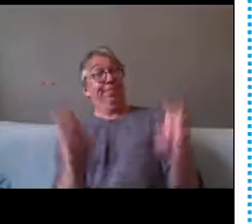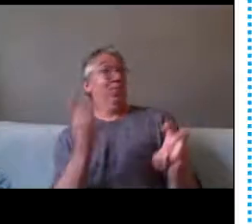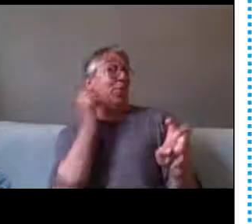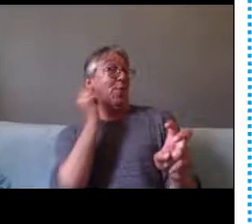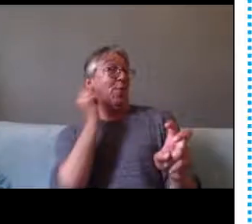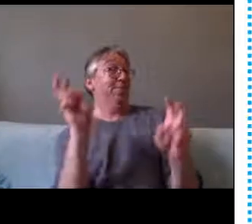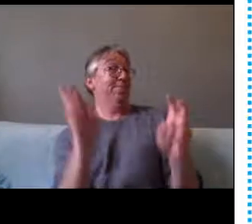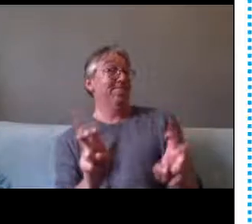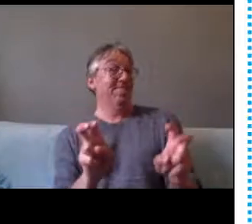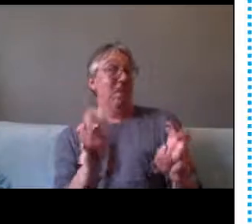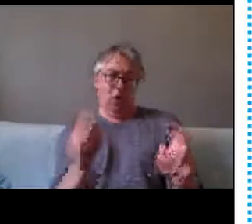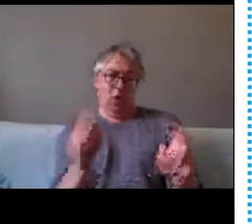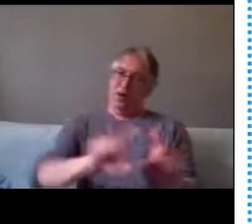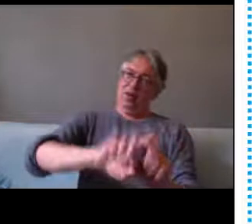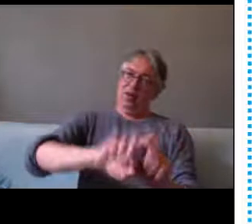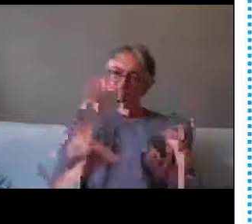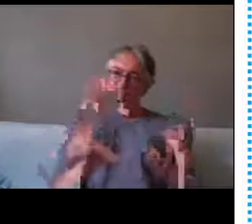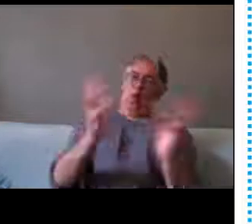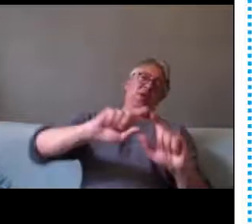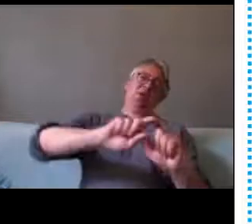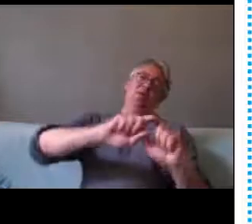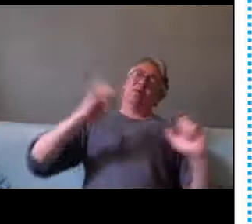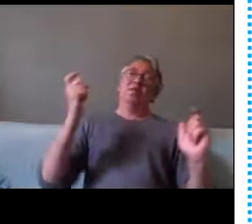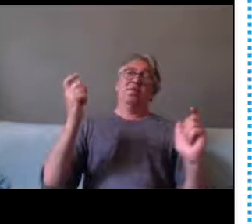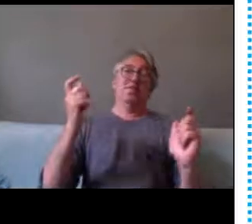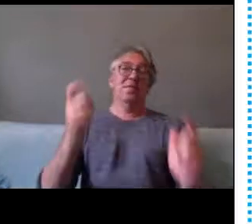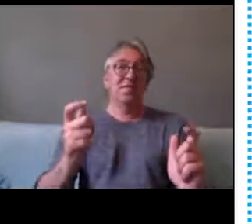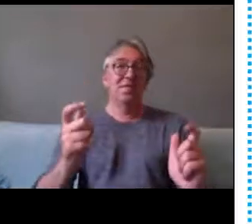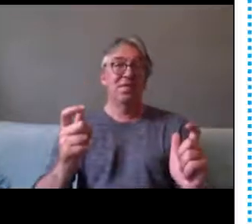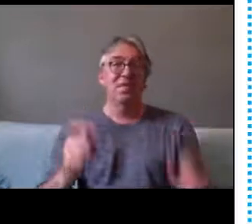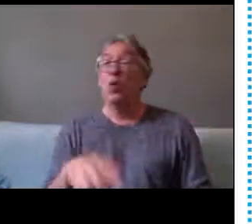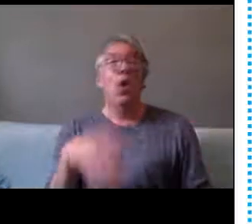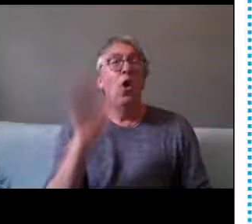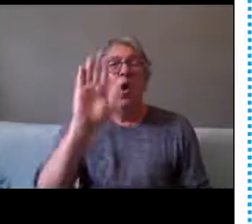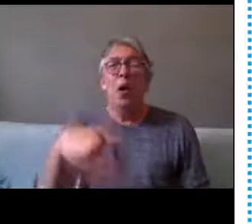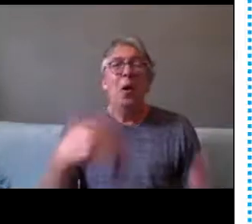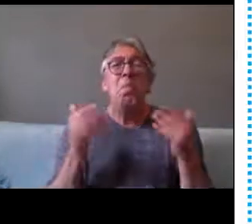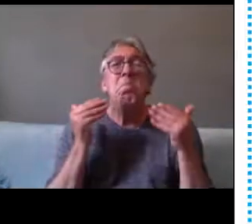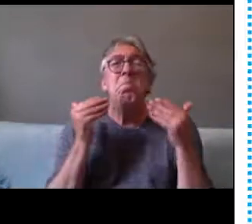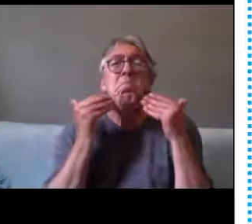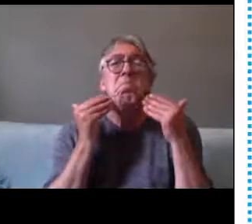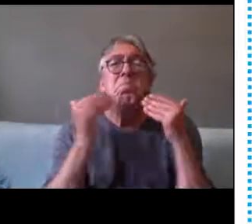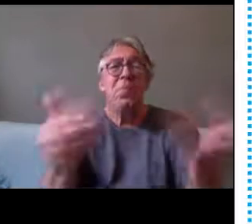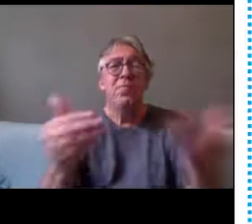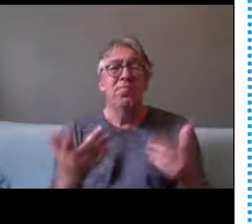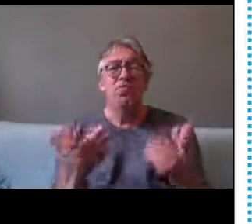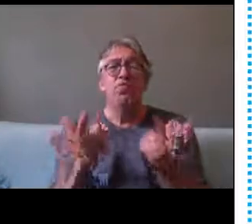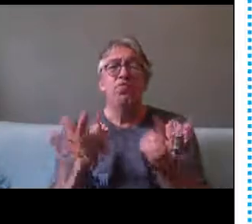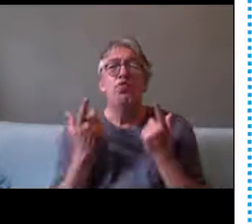Just do it. Worldwide volunteering for all.